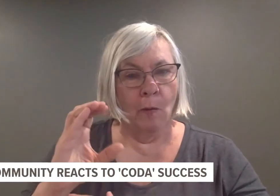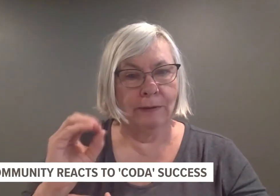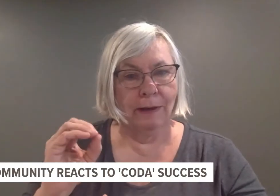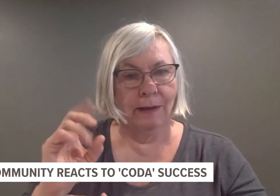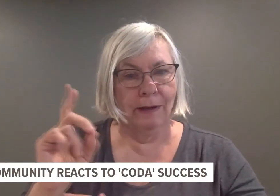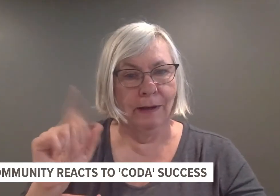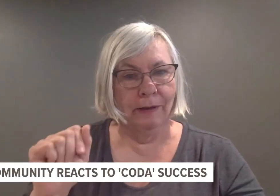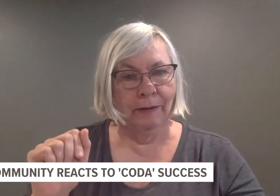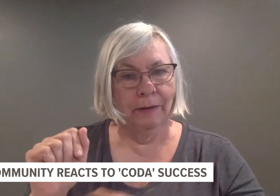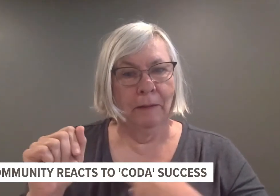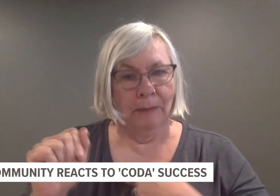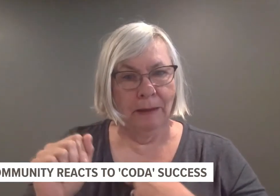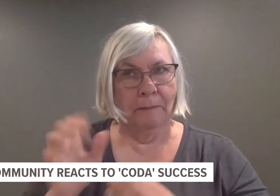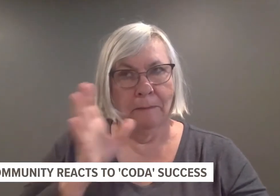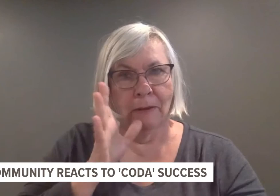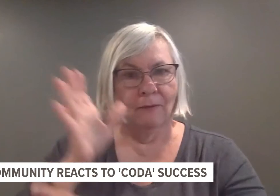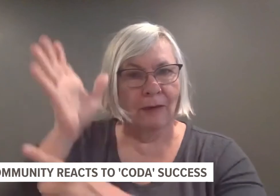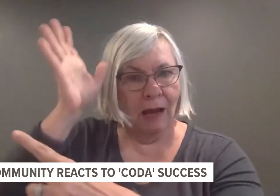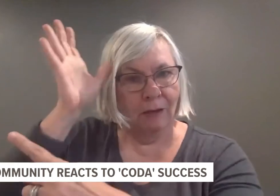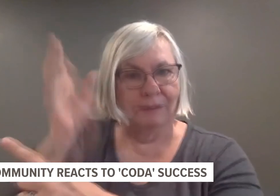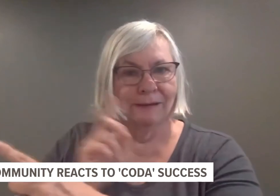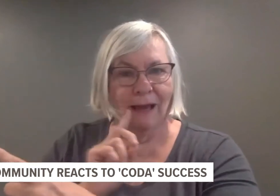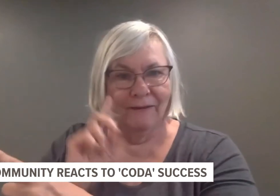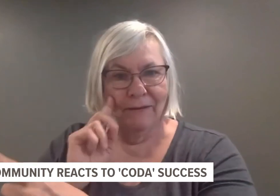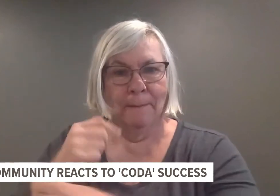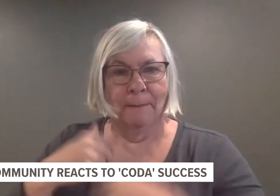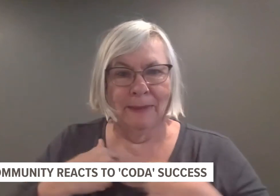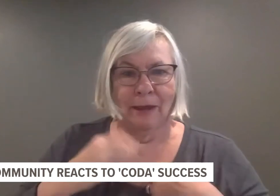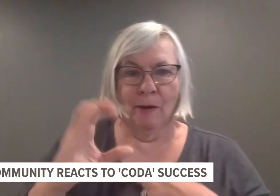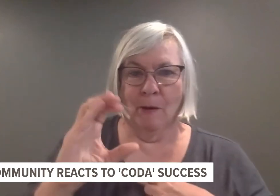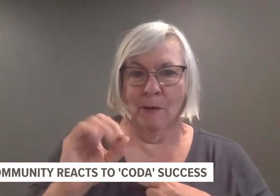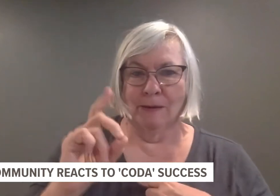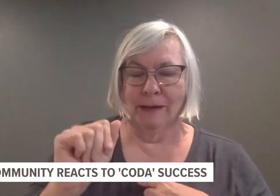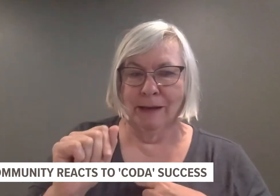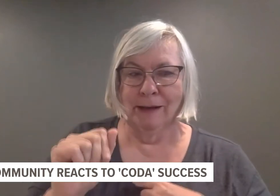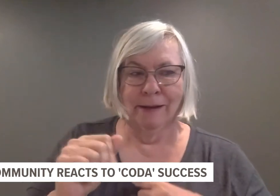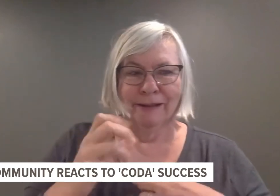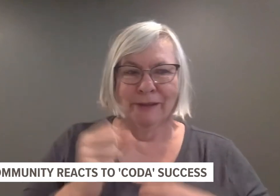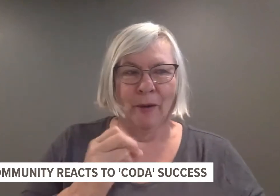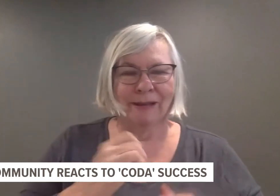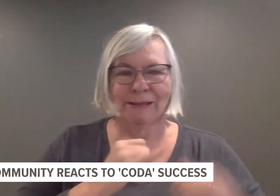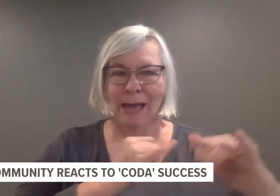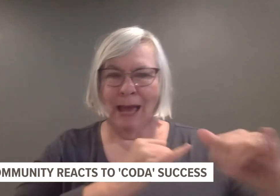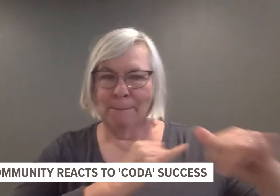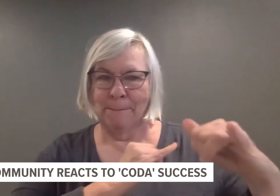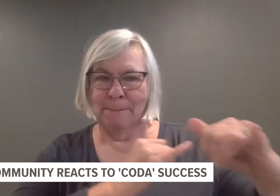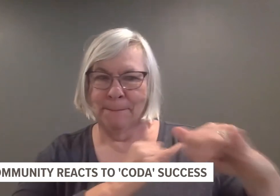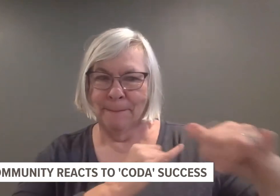or children of deaf adults. I'm deaf, but also a coda, because my parents were deaf to being a hearing.